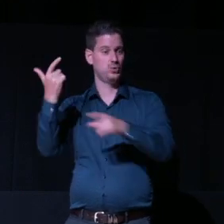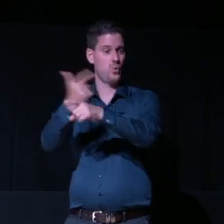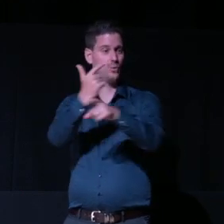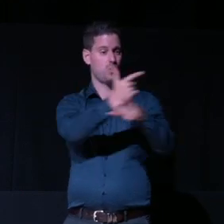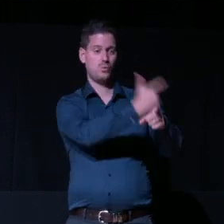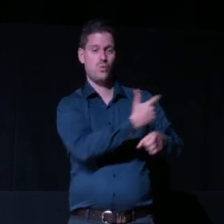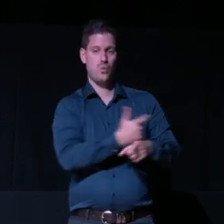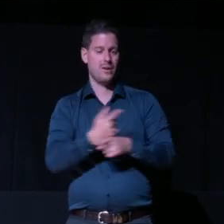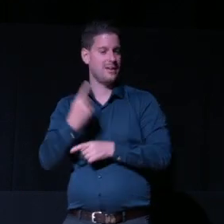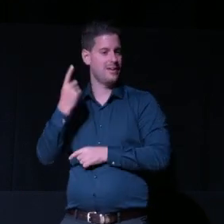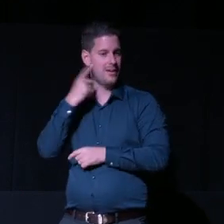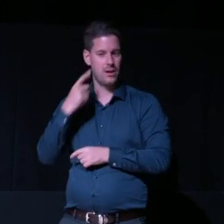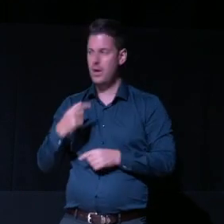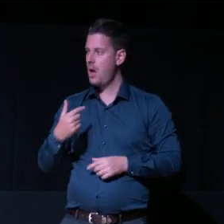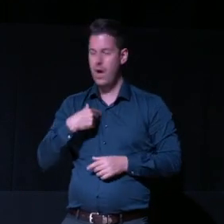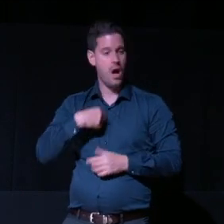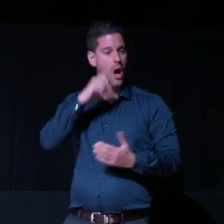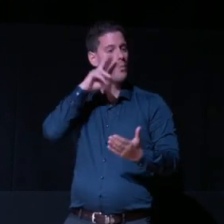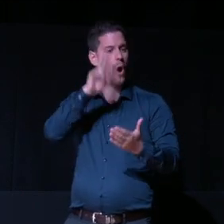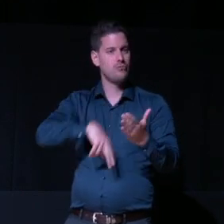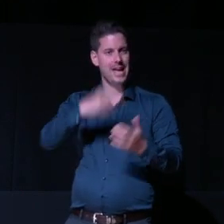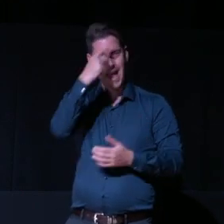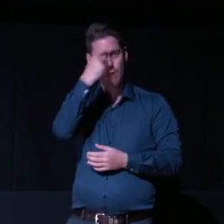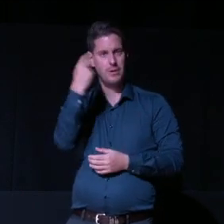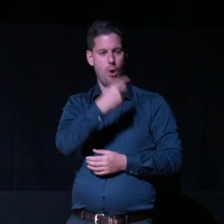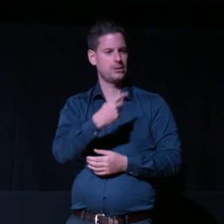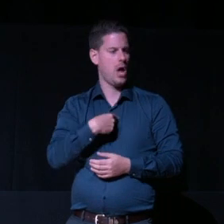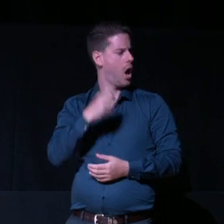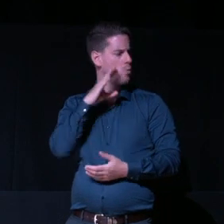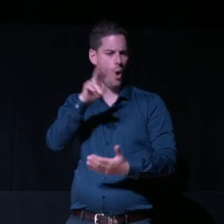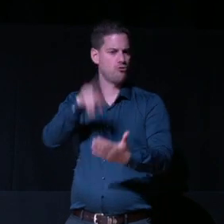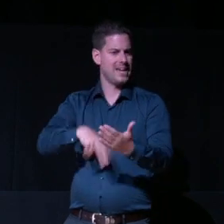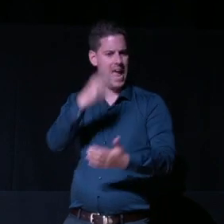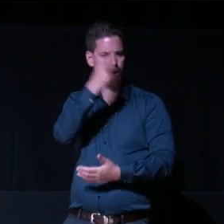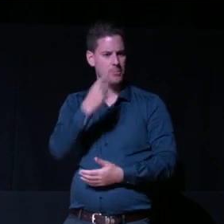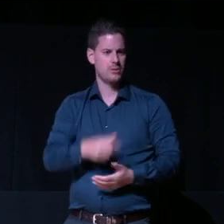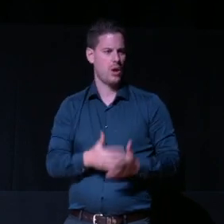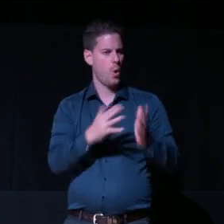I will not read Harry Potter books ever again. I will never watch a Woody Allen film ever again.